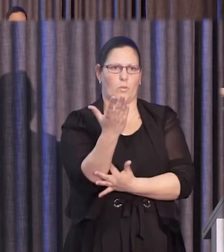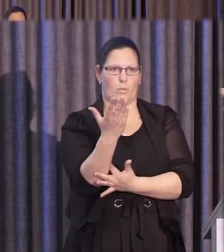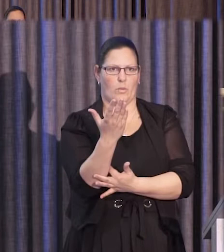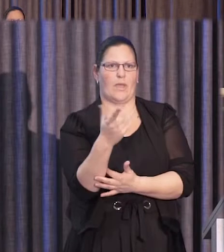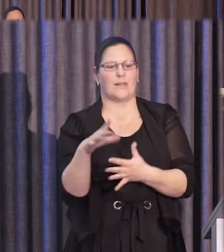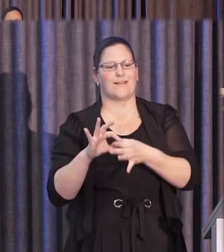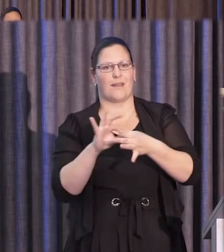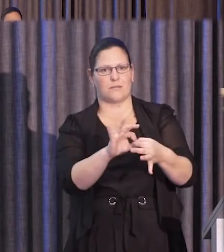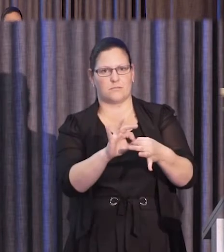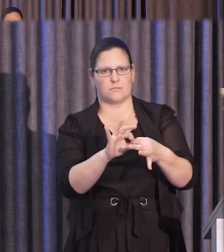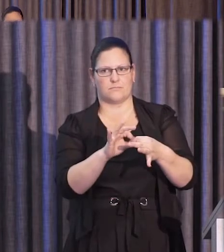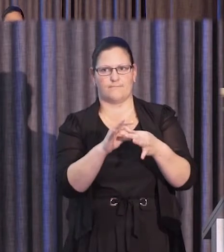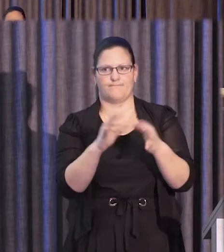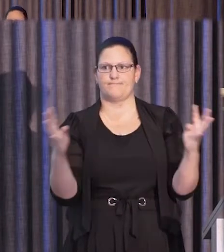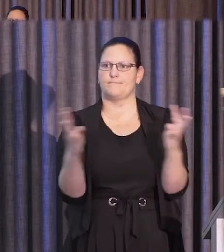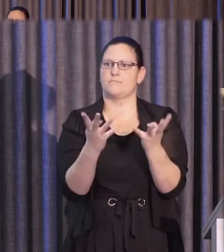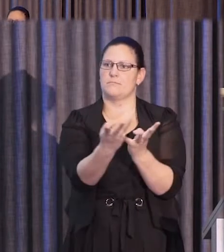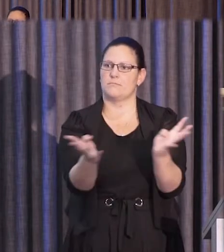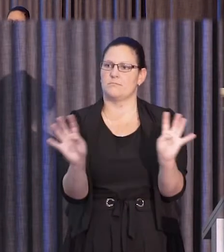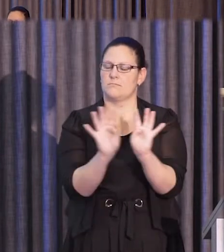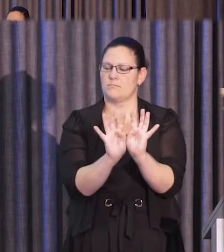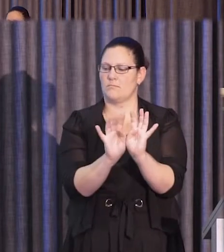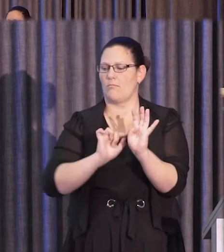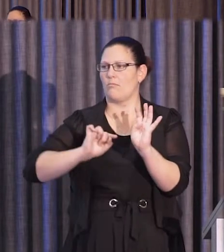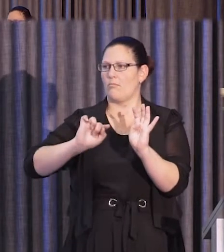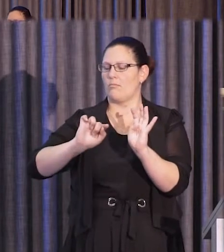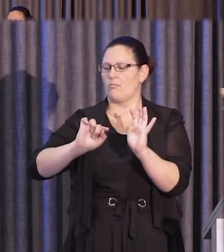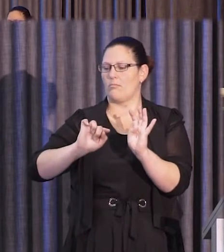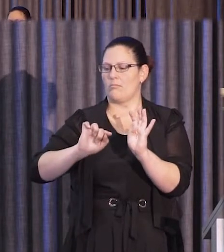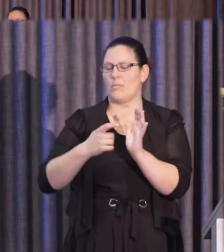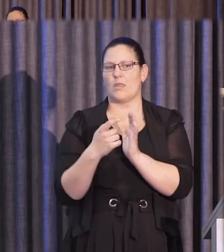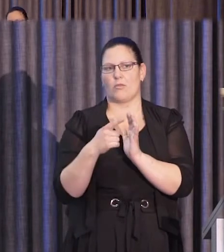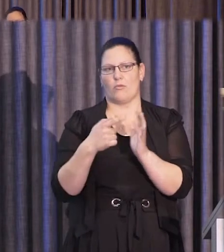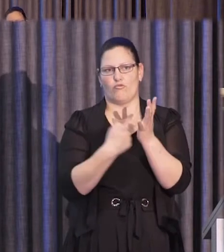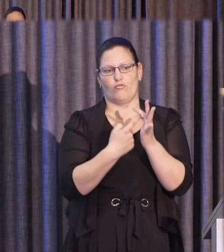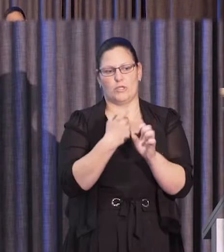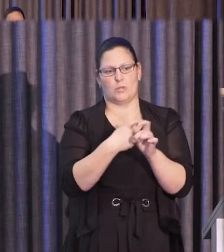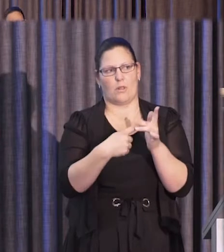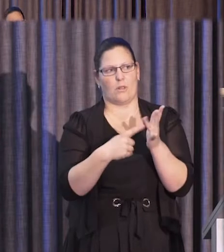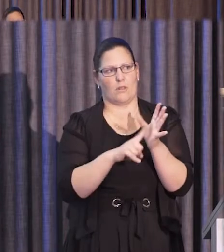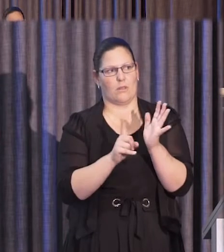as being one of the means that the regional management team, and the regional directors can actually connect